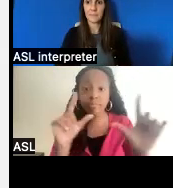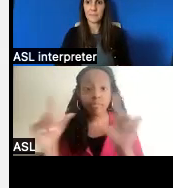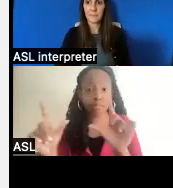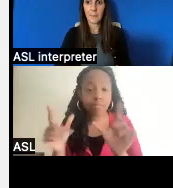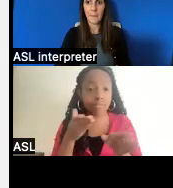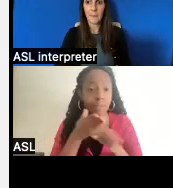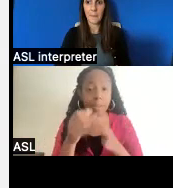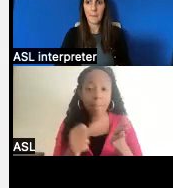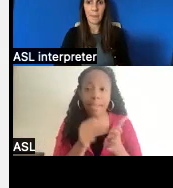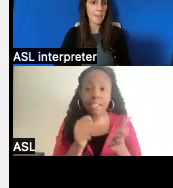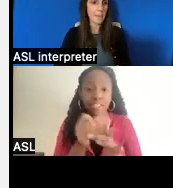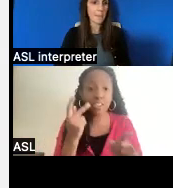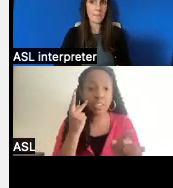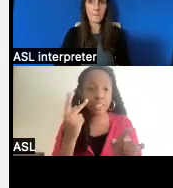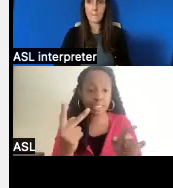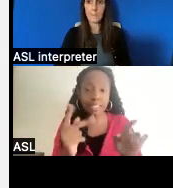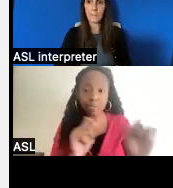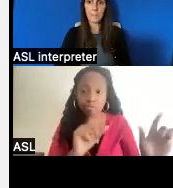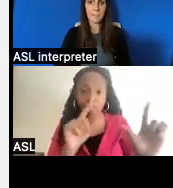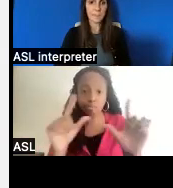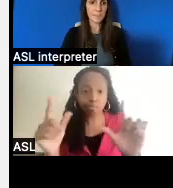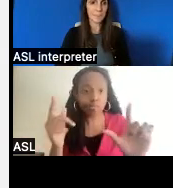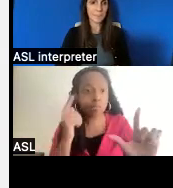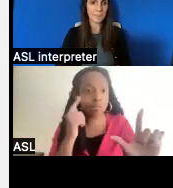see this section with the little dollar sign that says financial